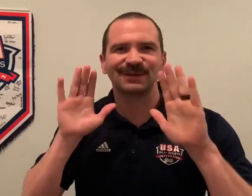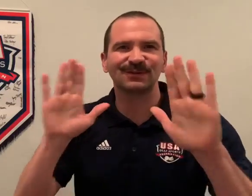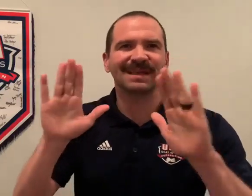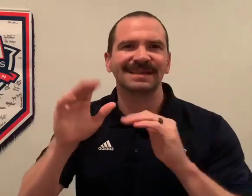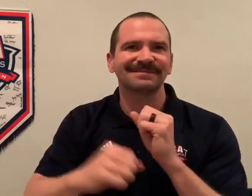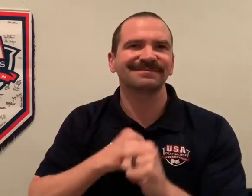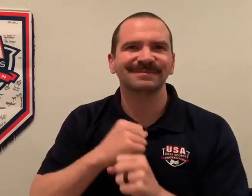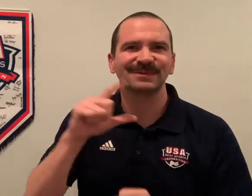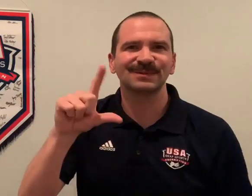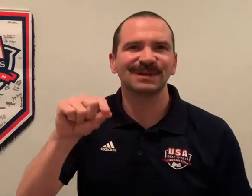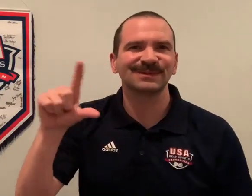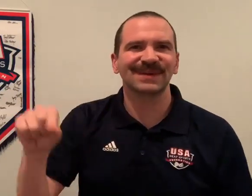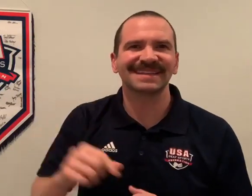Have a great year in 2020!